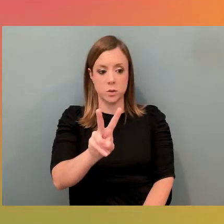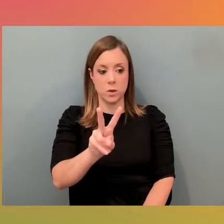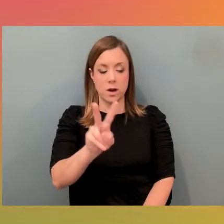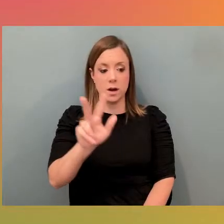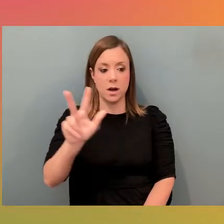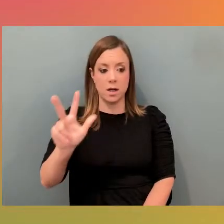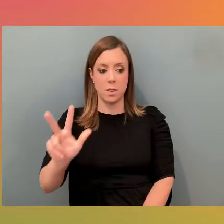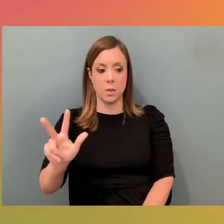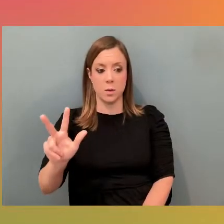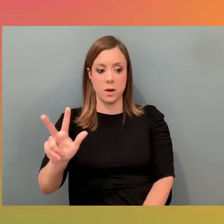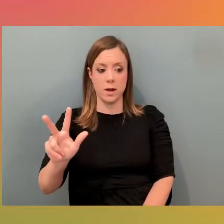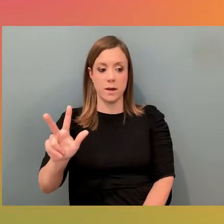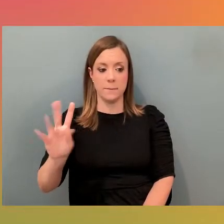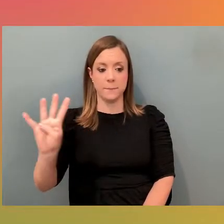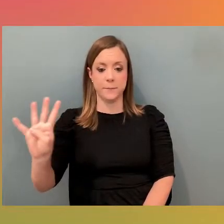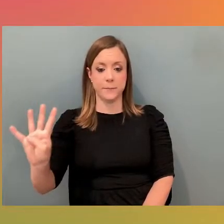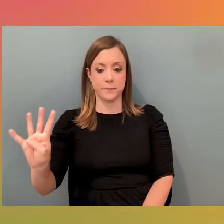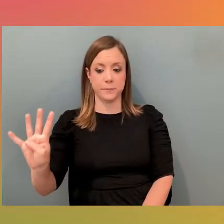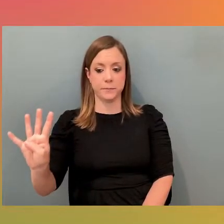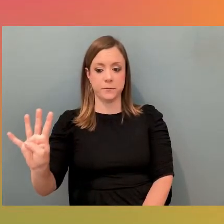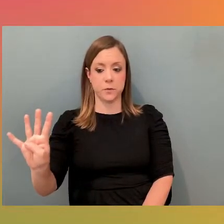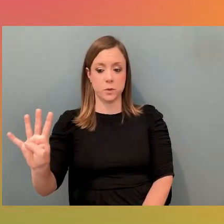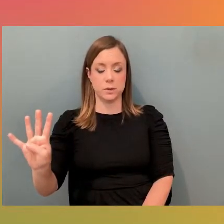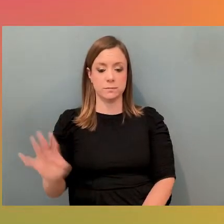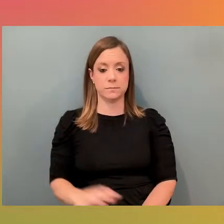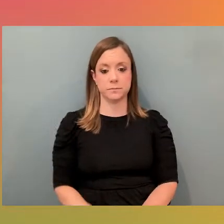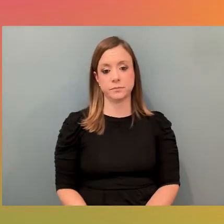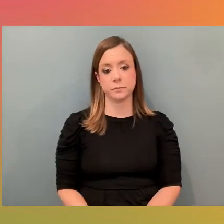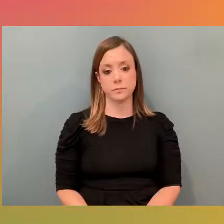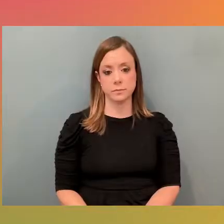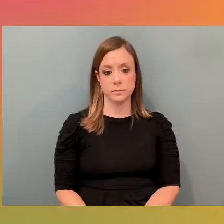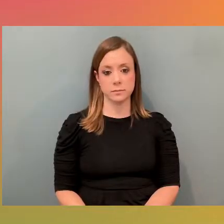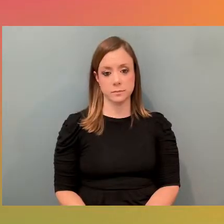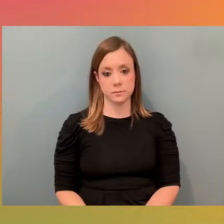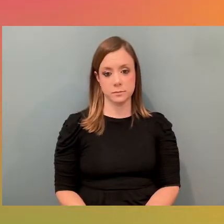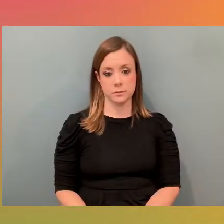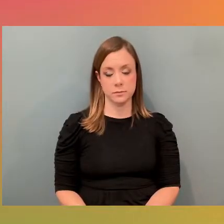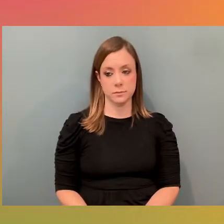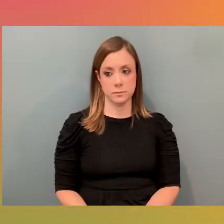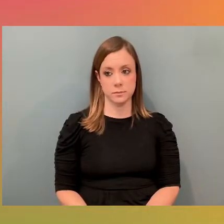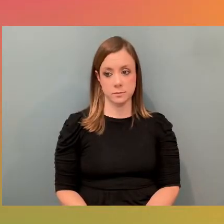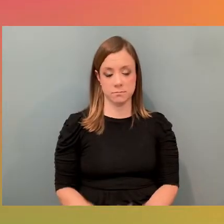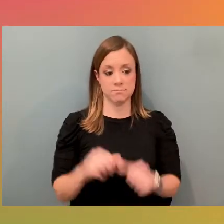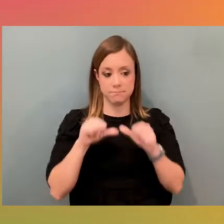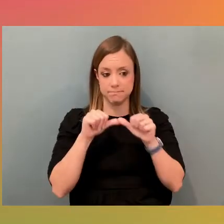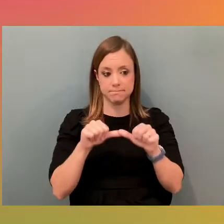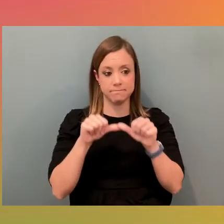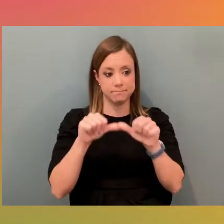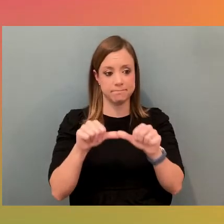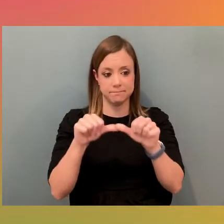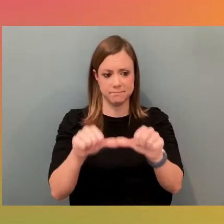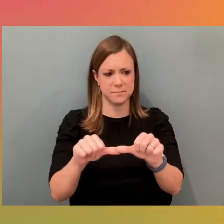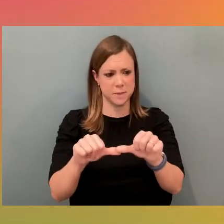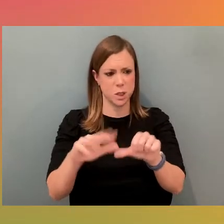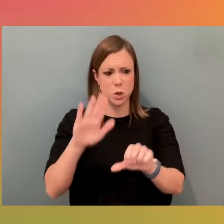BREATH IN, TWO, THREE, FOUR.